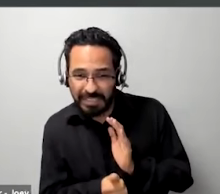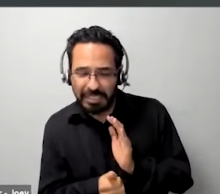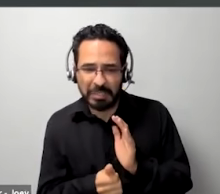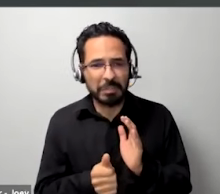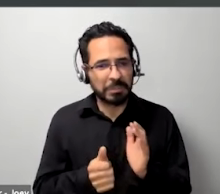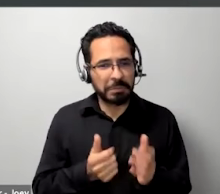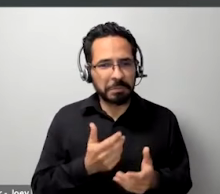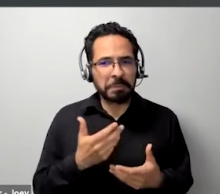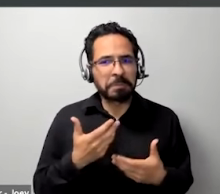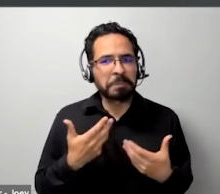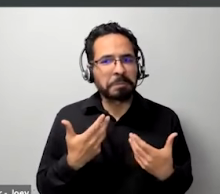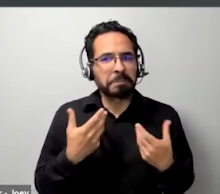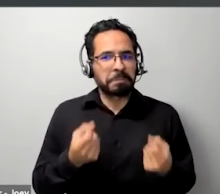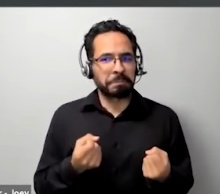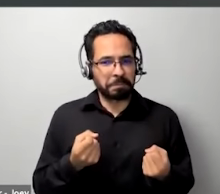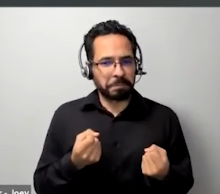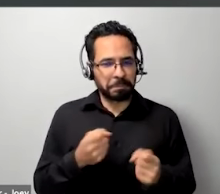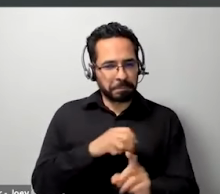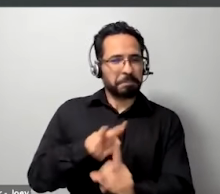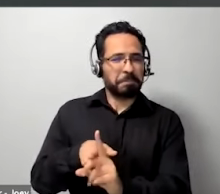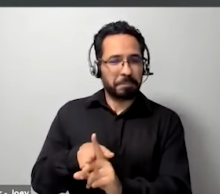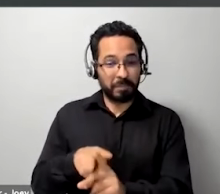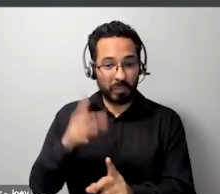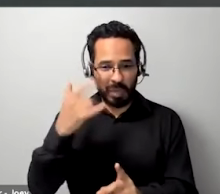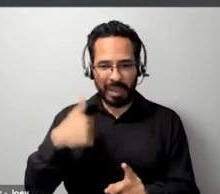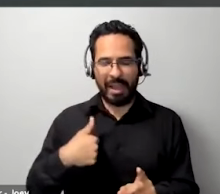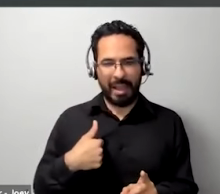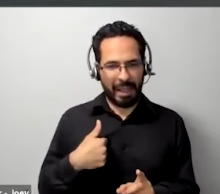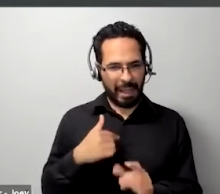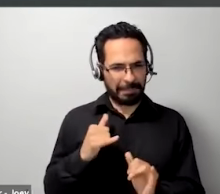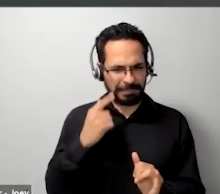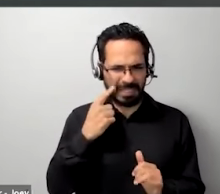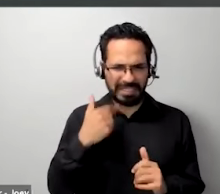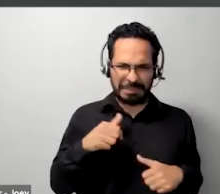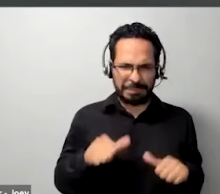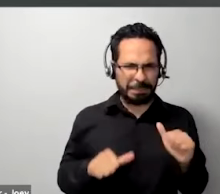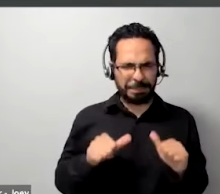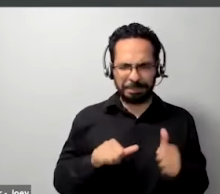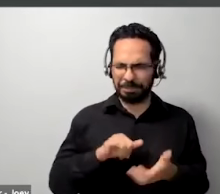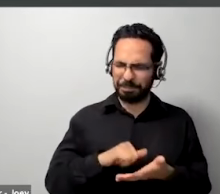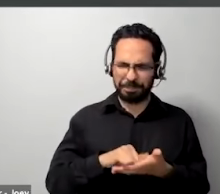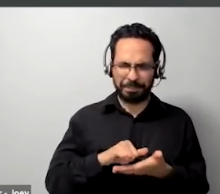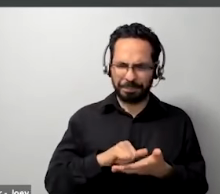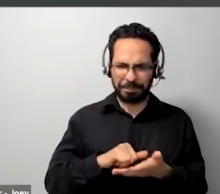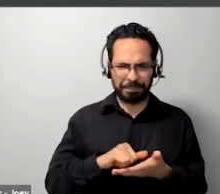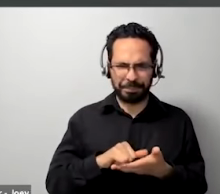'cause definitely, I was like, "No way. I'm never gonna get this job." You know, I didn't think I had enough experience,